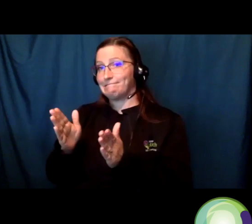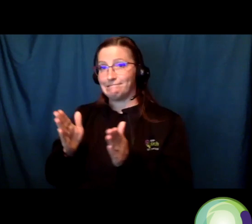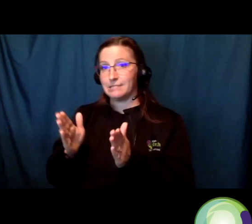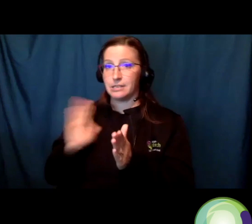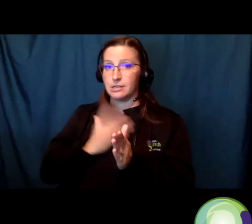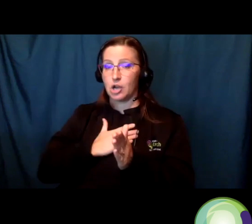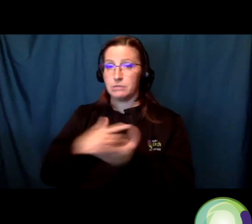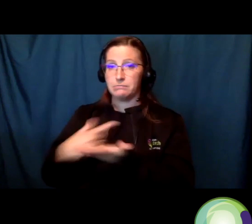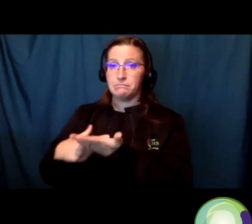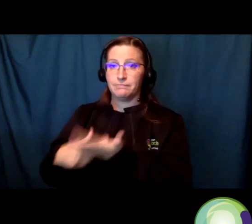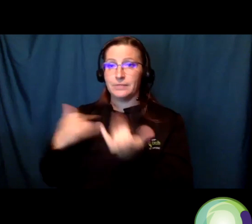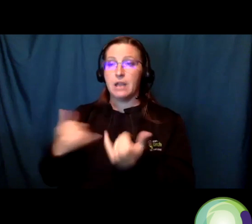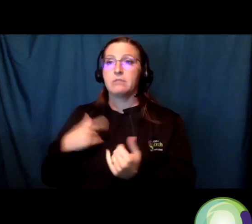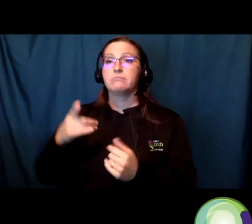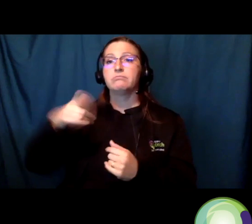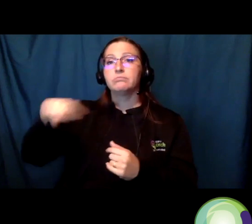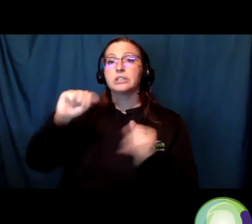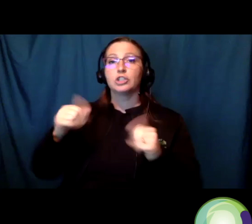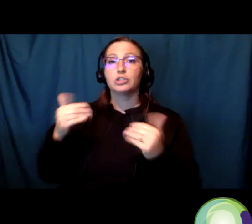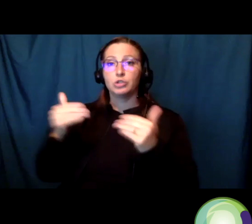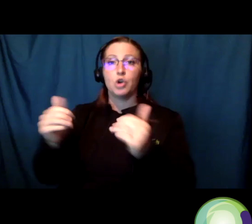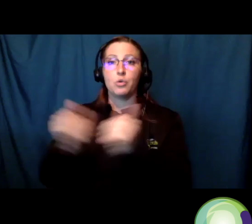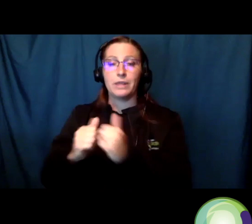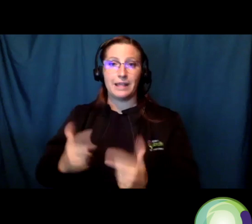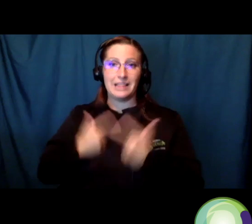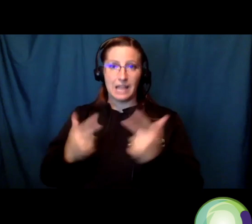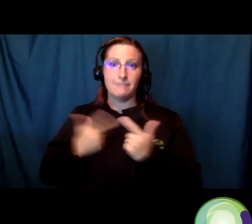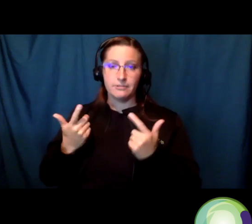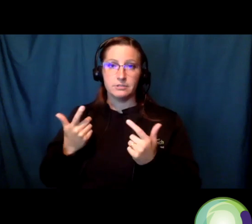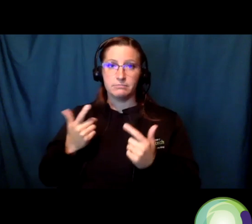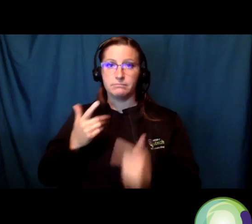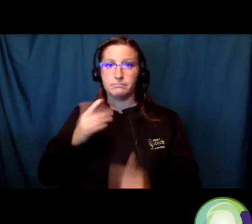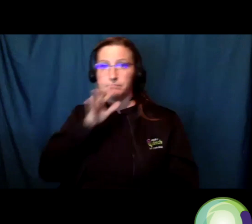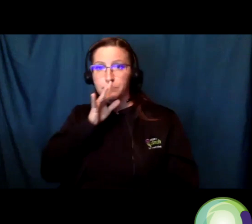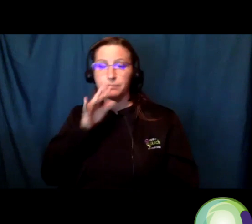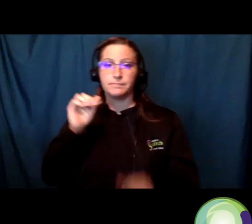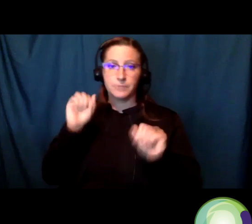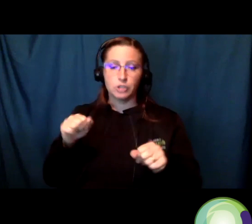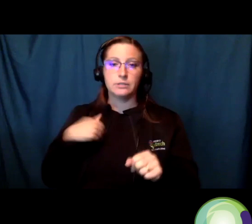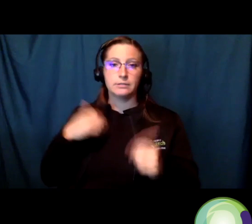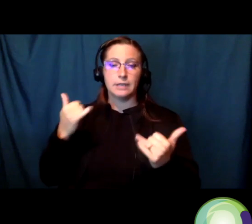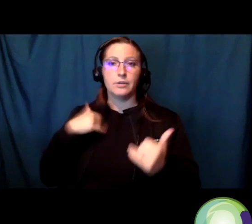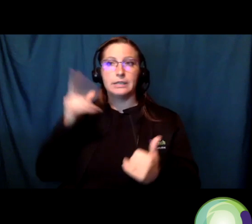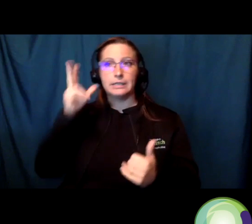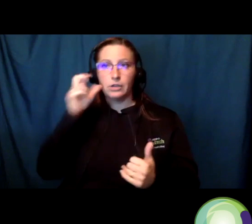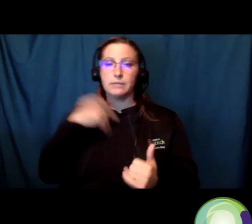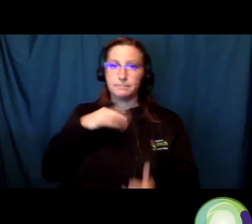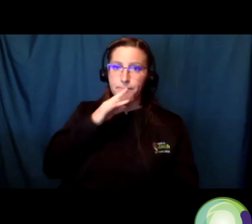and people could go with a live mic so people can hear you instead..you know so we will have people unmute.